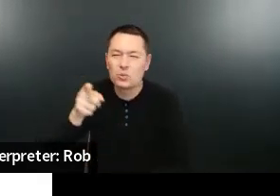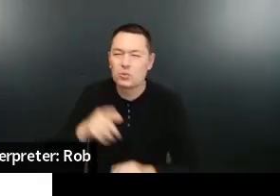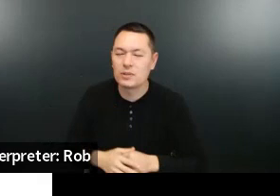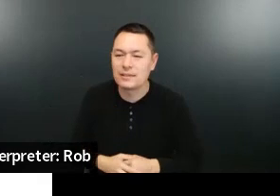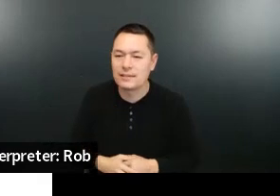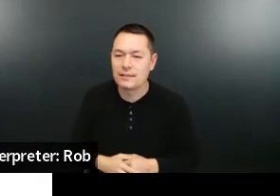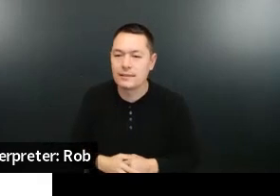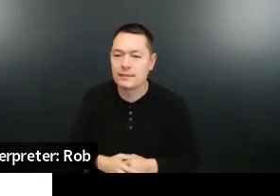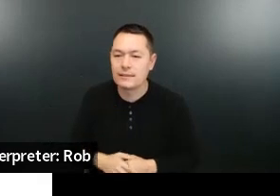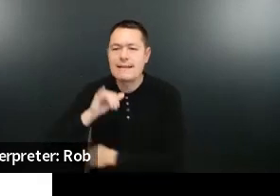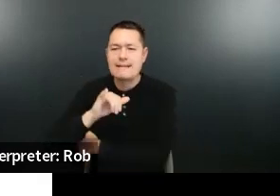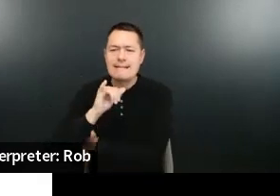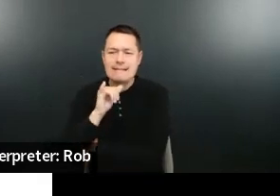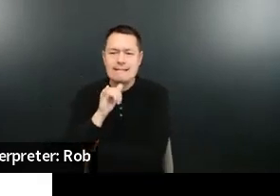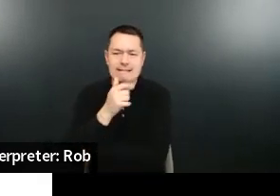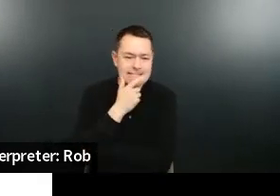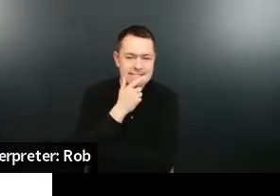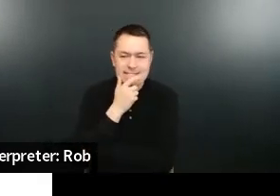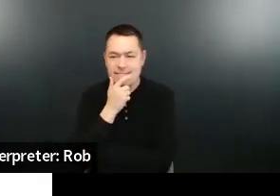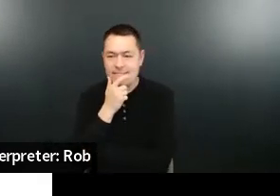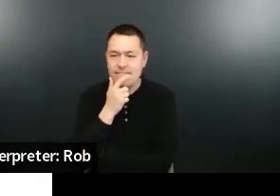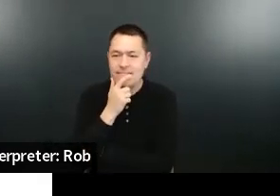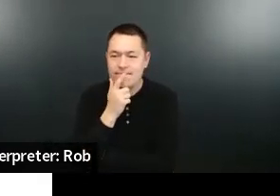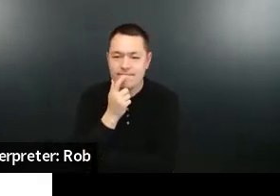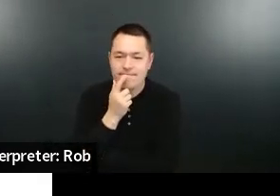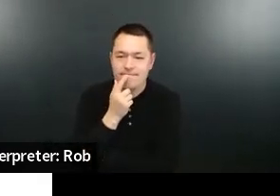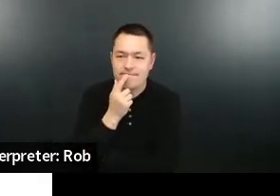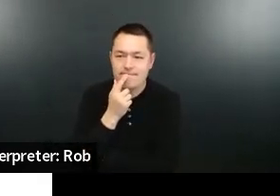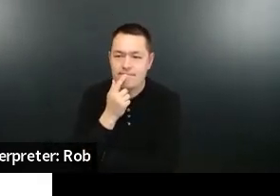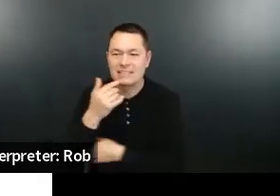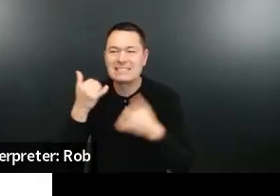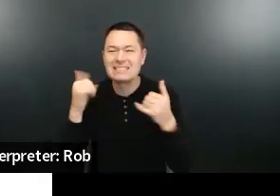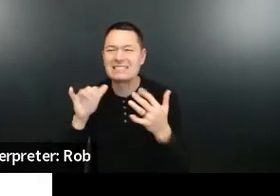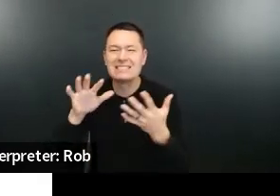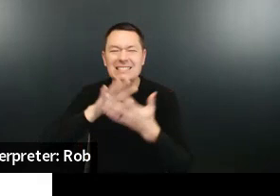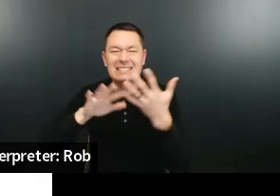about how well, it's still a little choppy. Yeah,